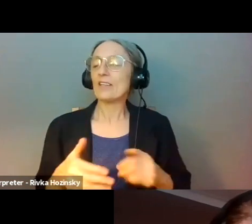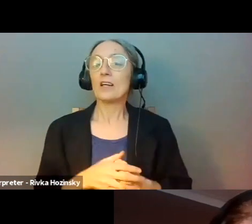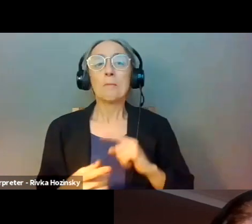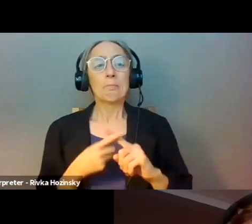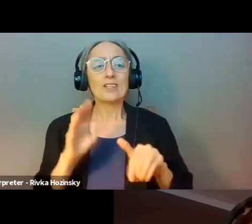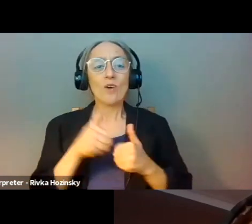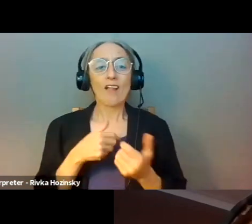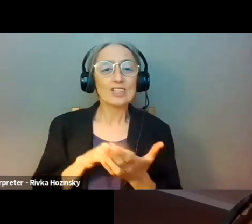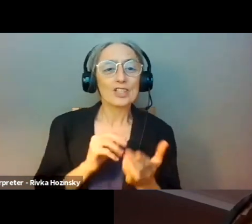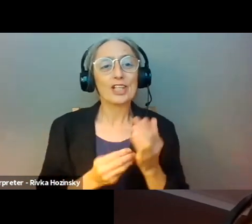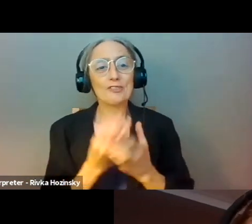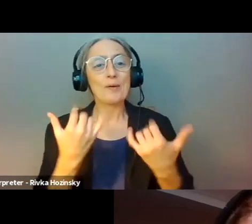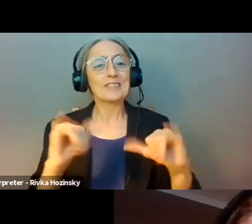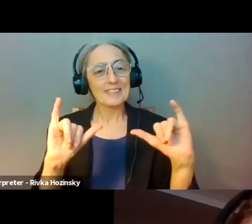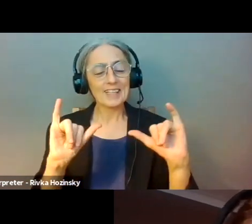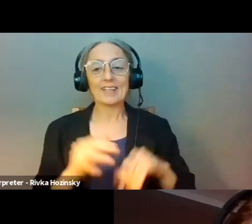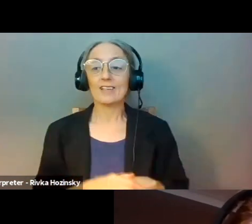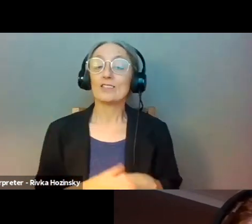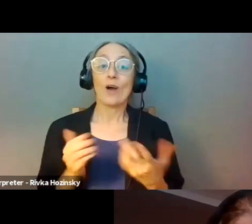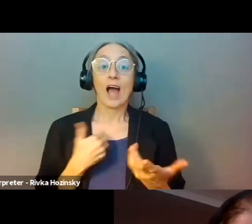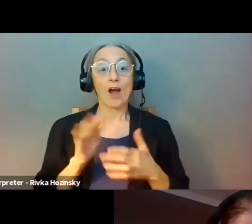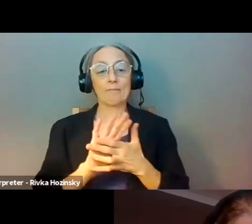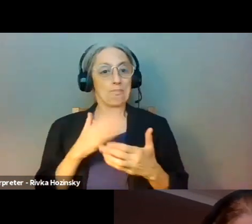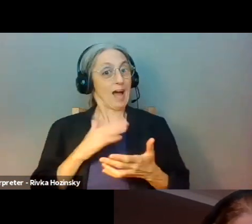So even some of the things in our videos and my video of like, Oh,